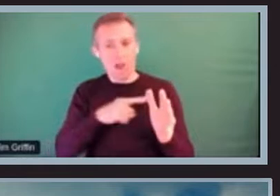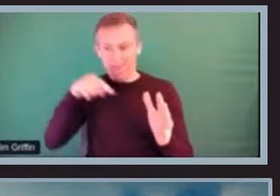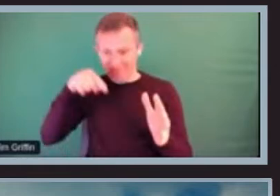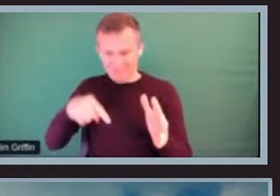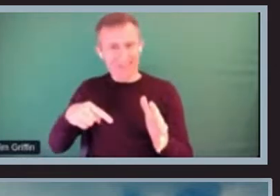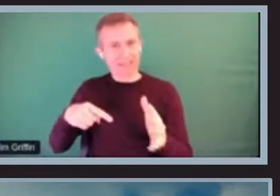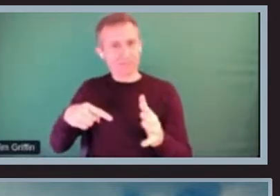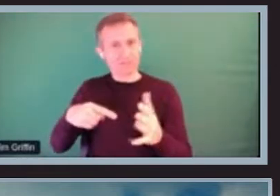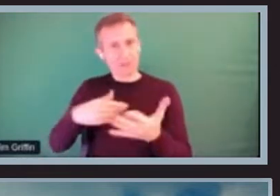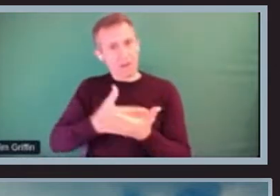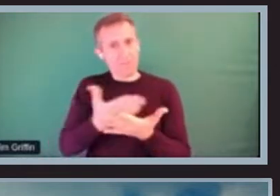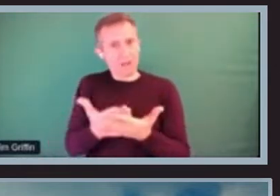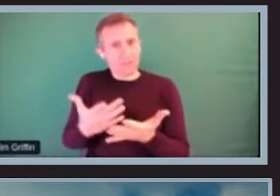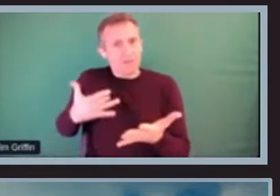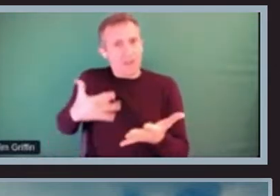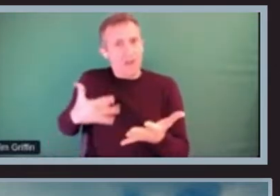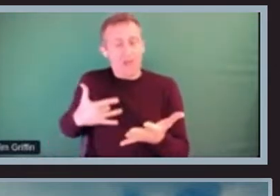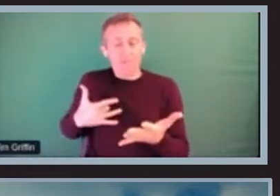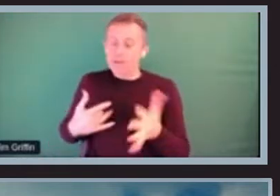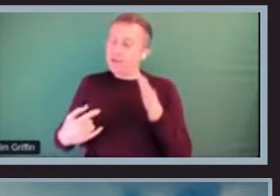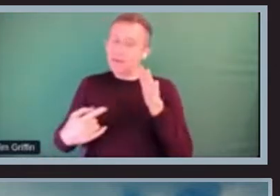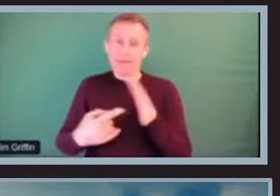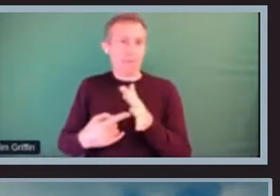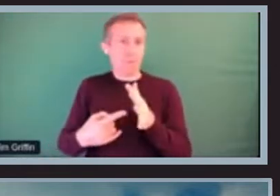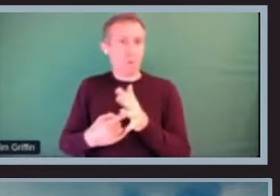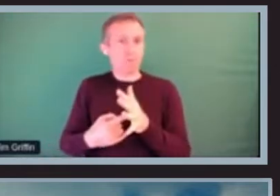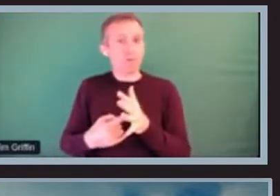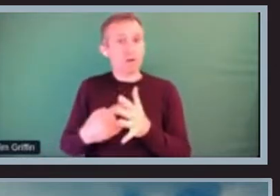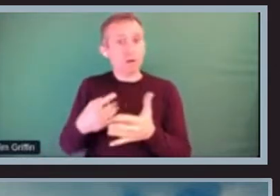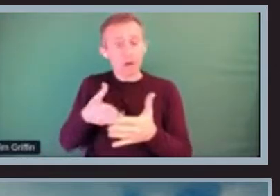Thinking in terms of removing barriers can sound quite simple.